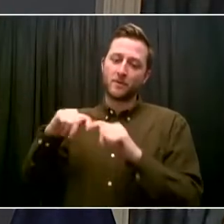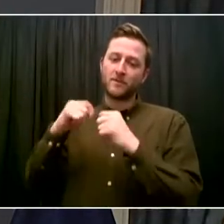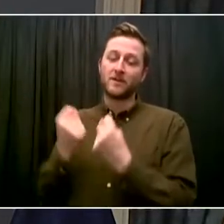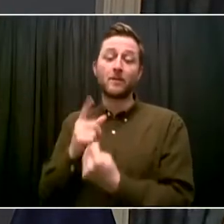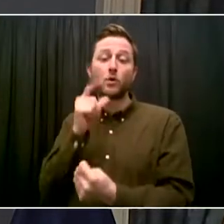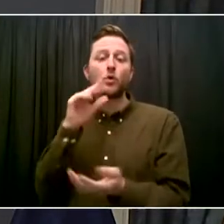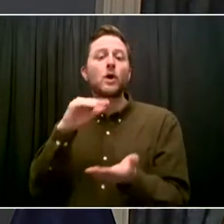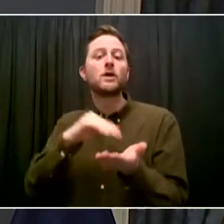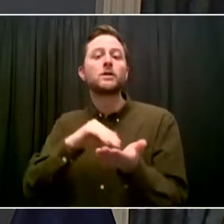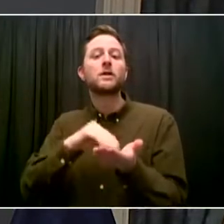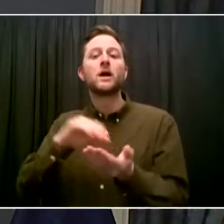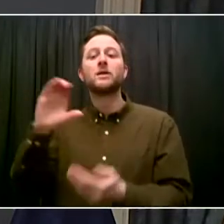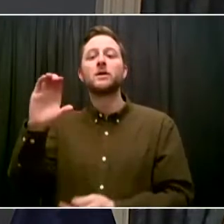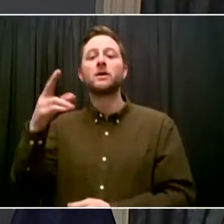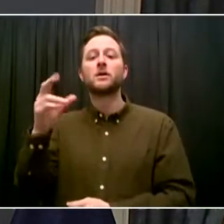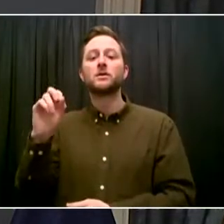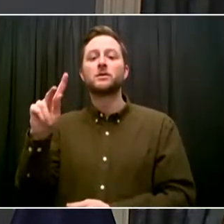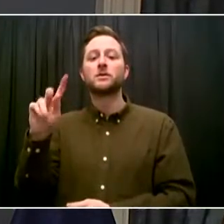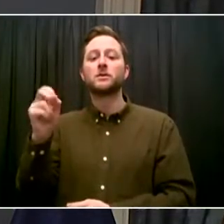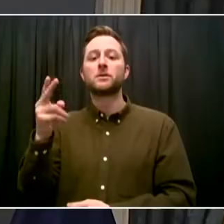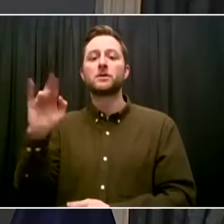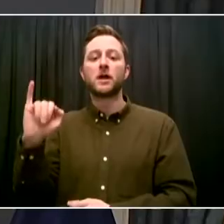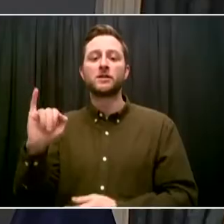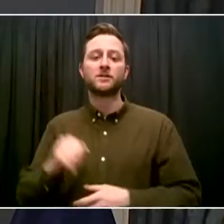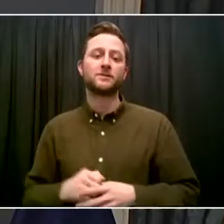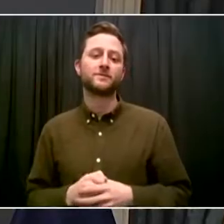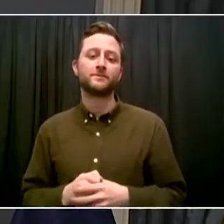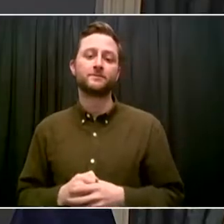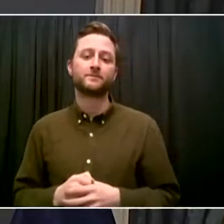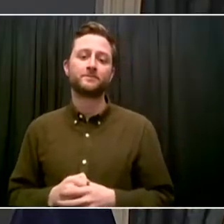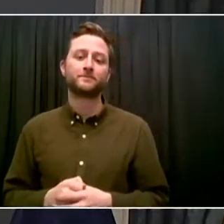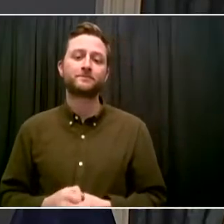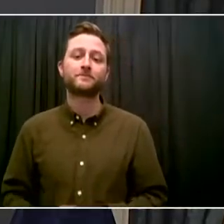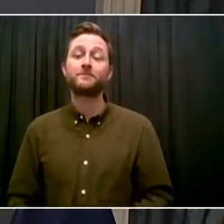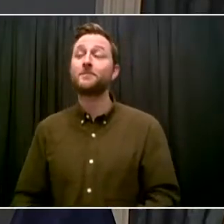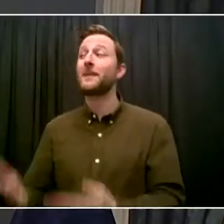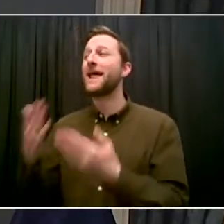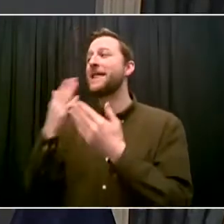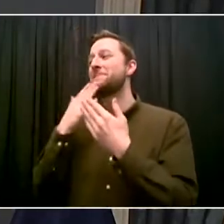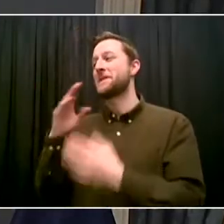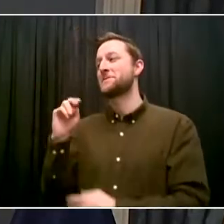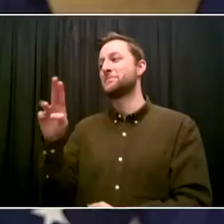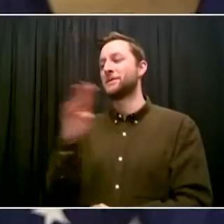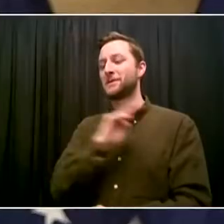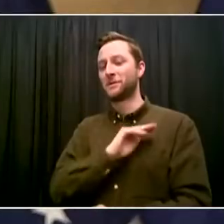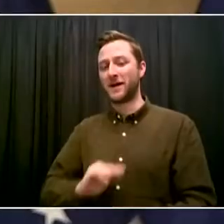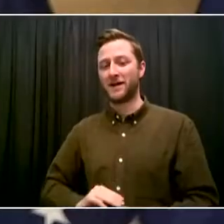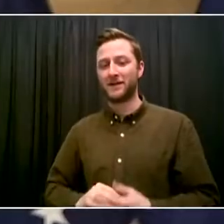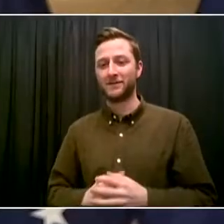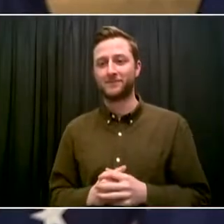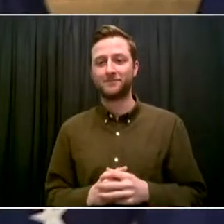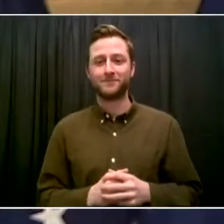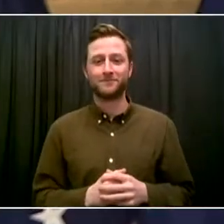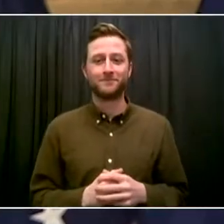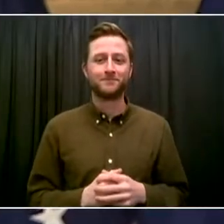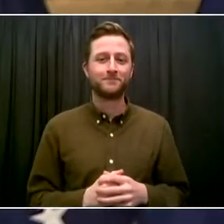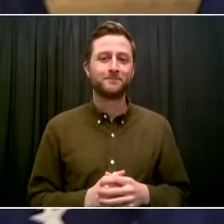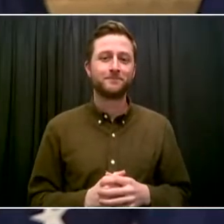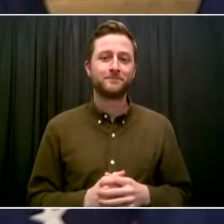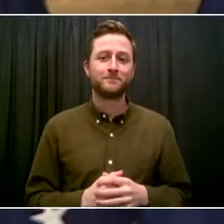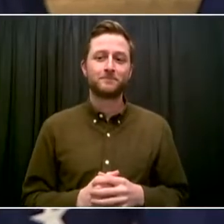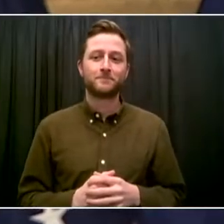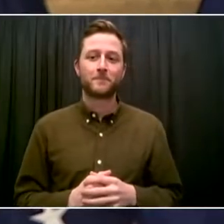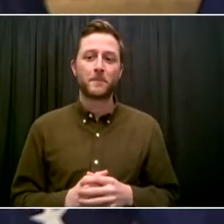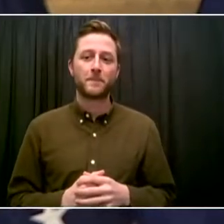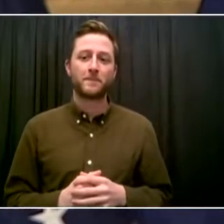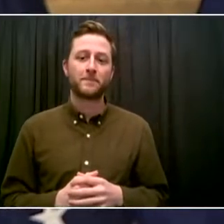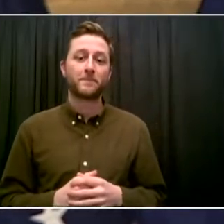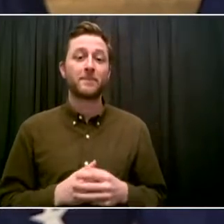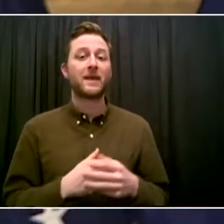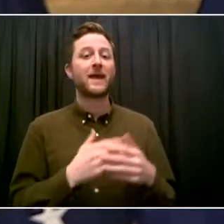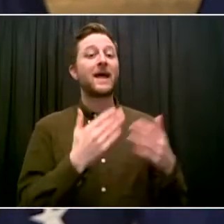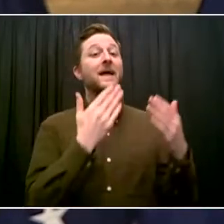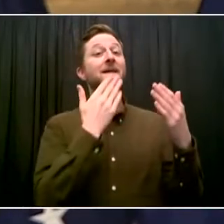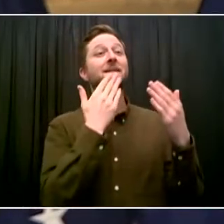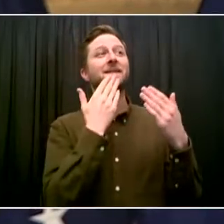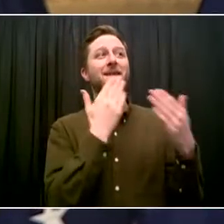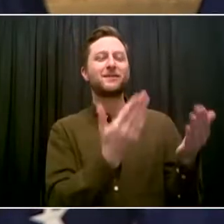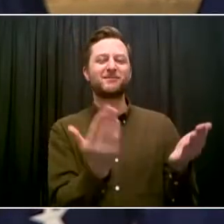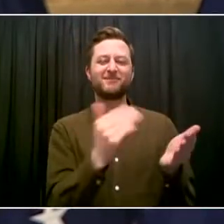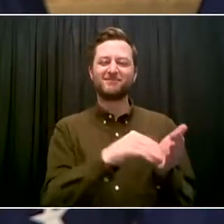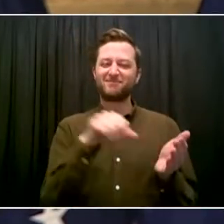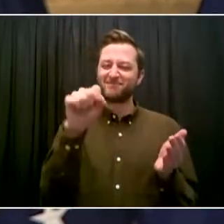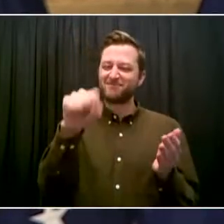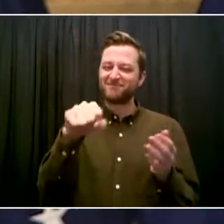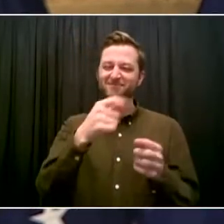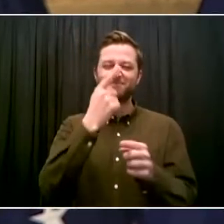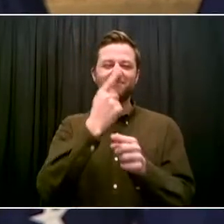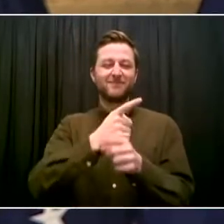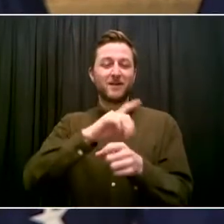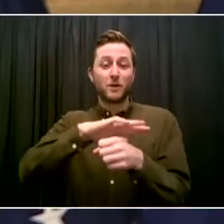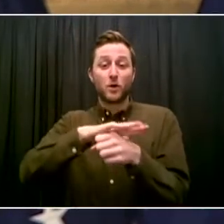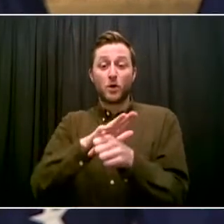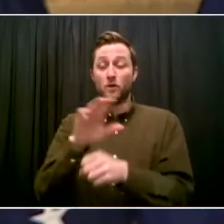US THROUGH THIS ENTIRE JOURNEY.